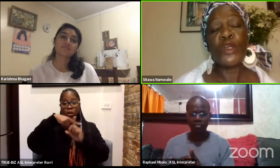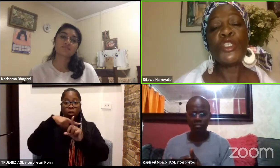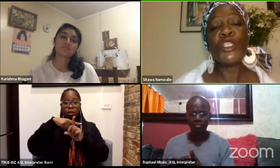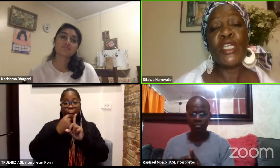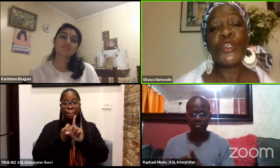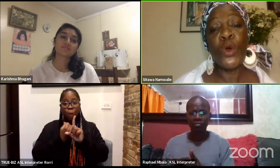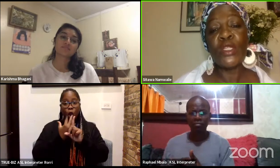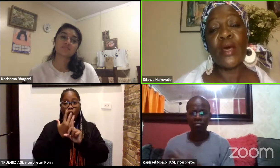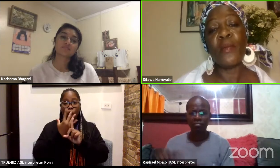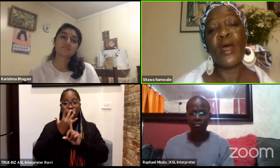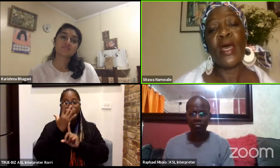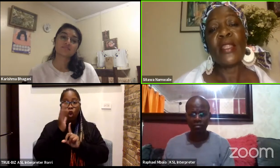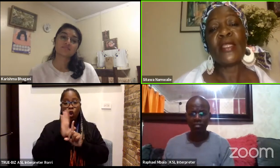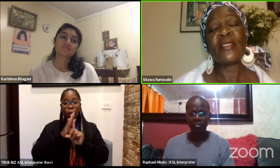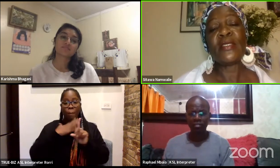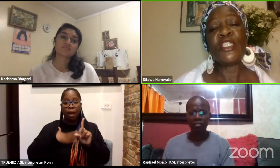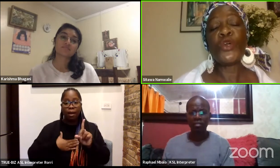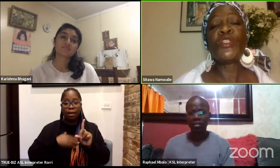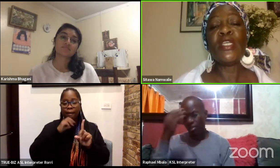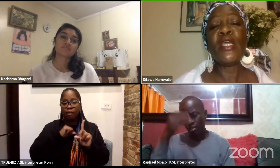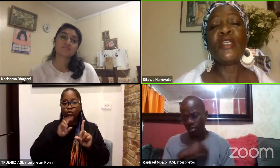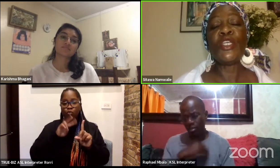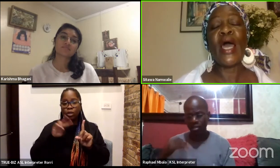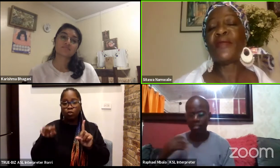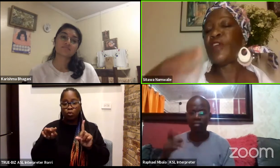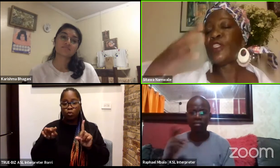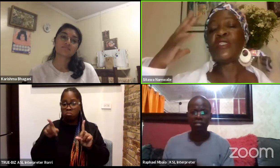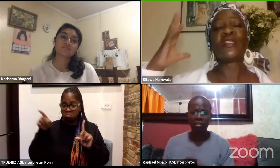because she told them that she had visions